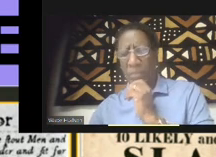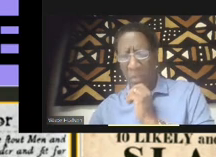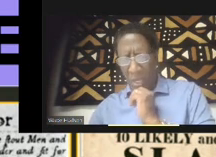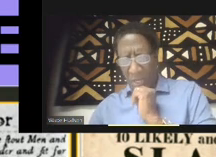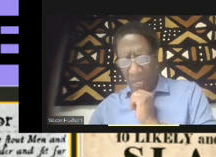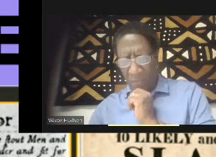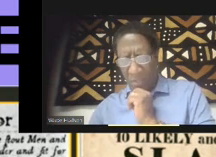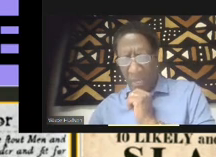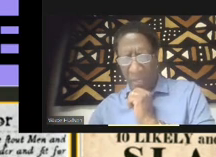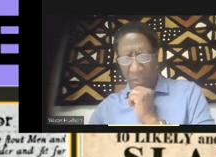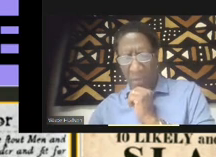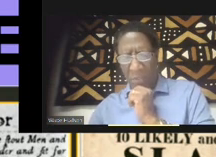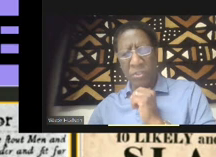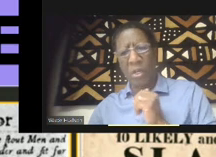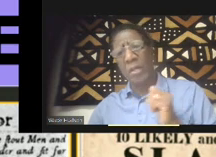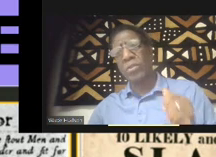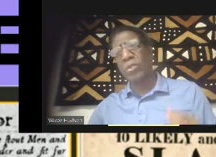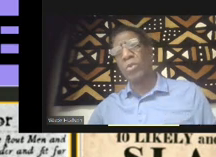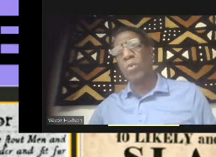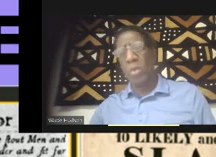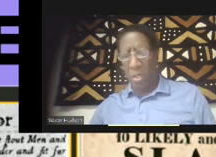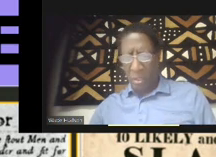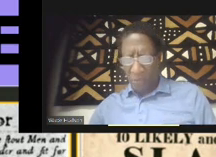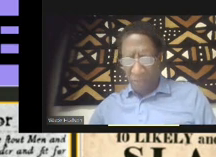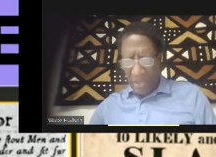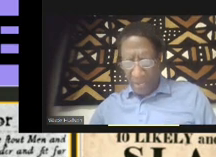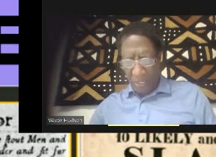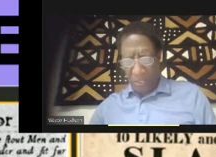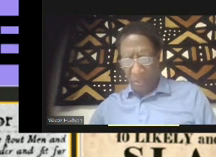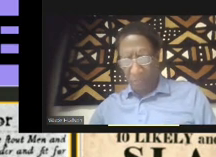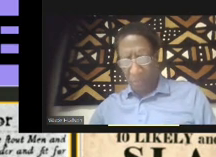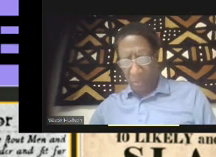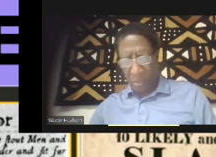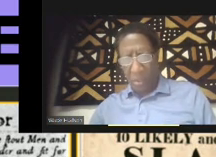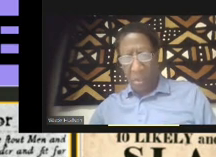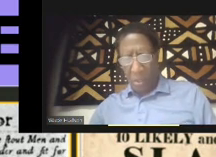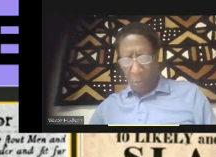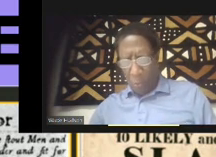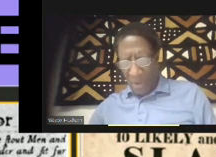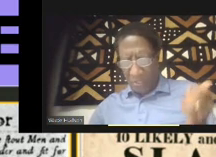even as others sought to define us.